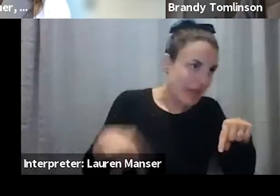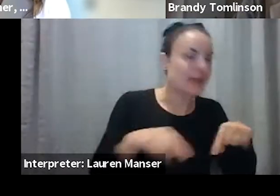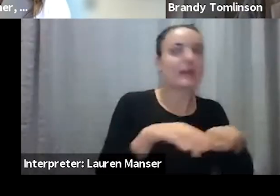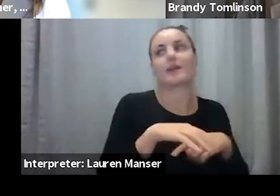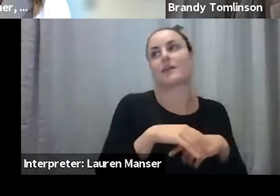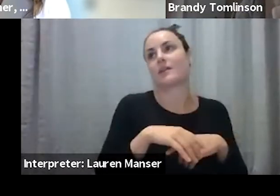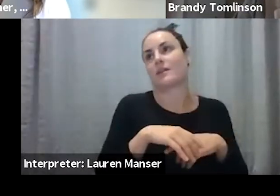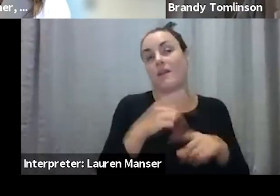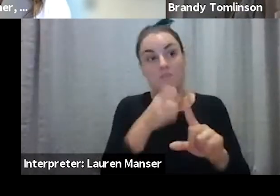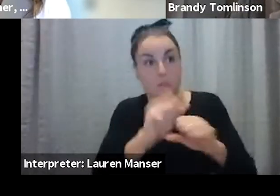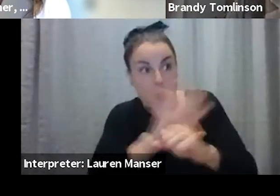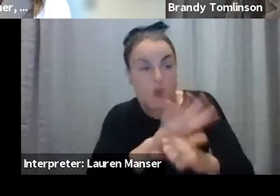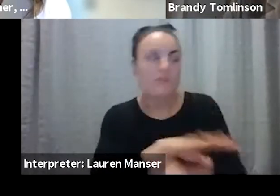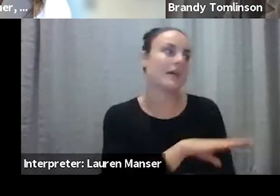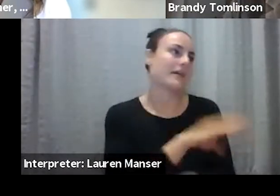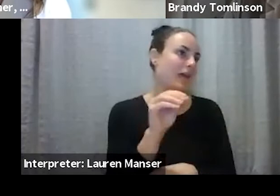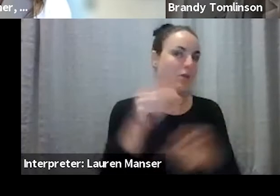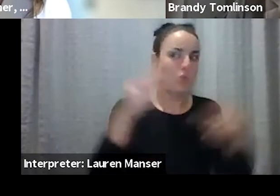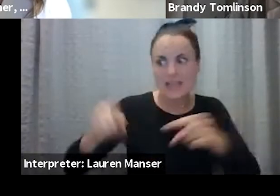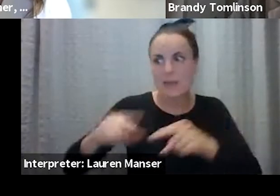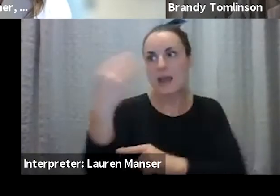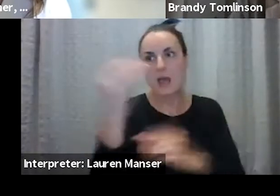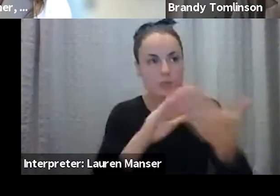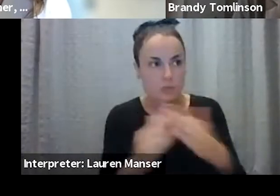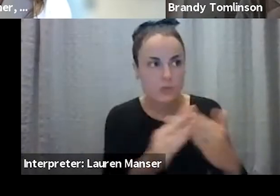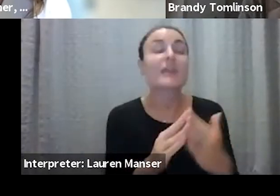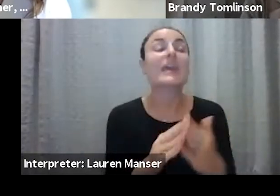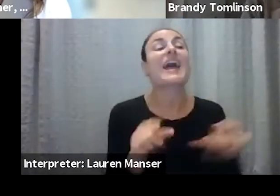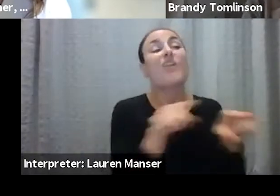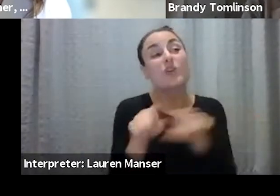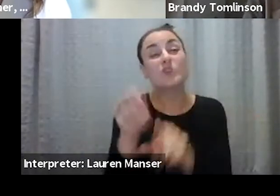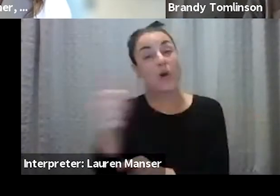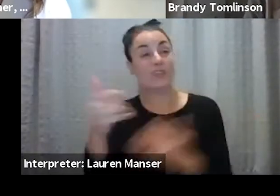as well as some kind of other concerns that have come to light